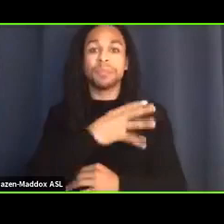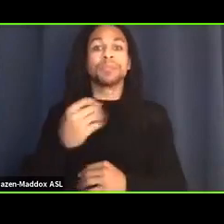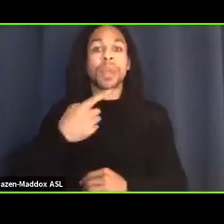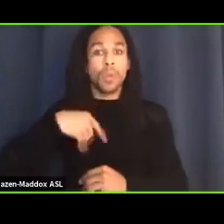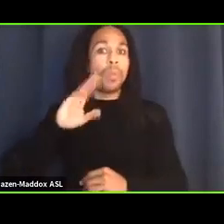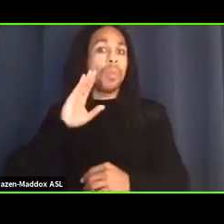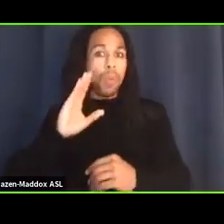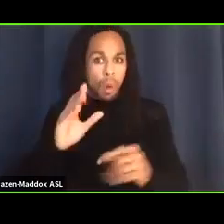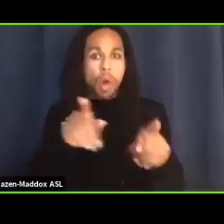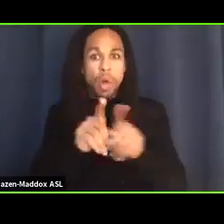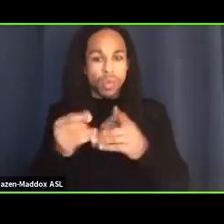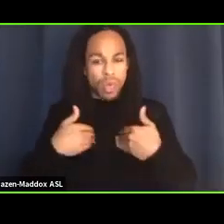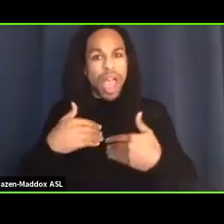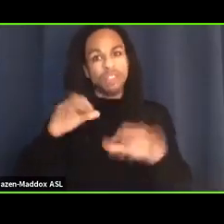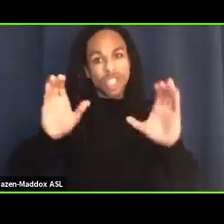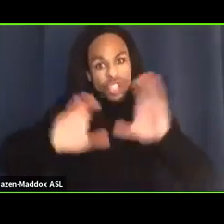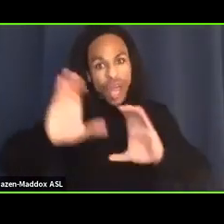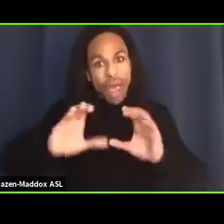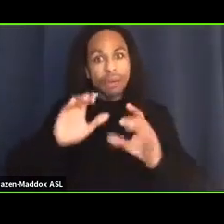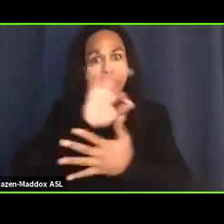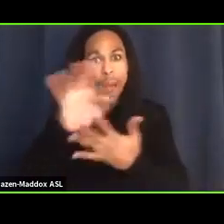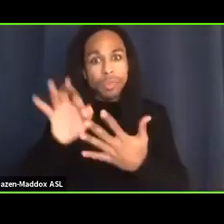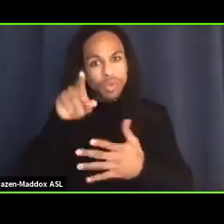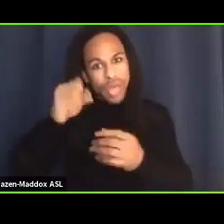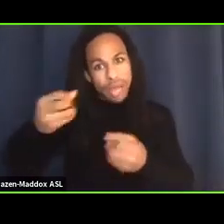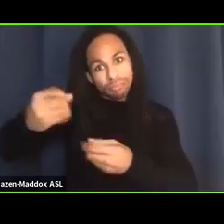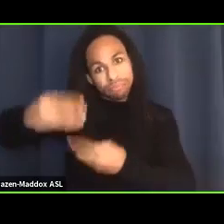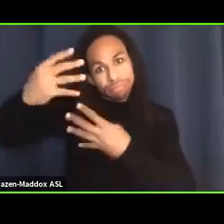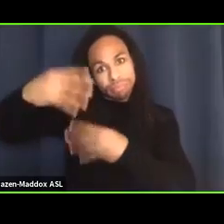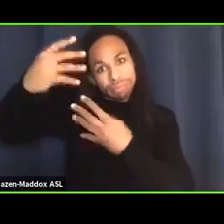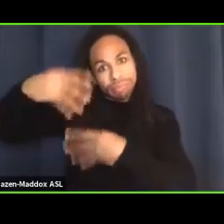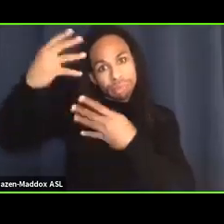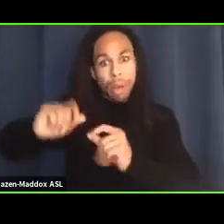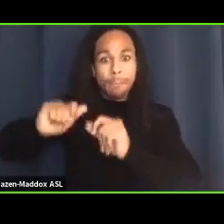circumstances that may occur during our time together. Please extend us grace and patience